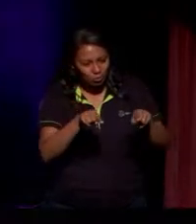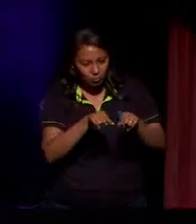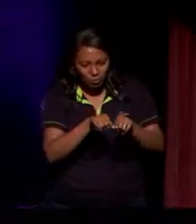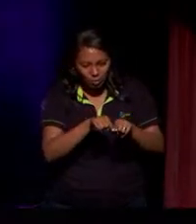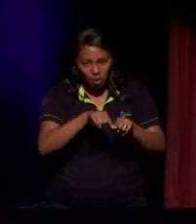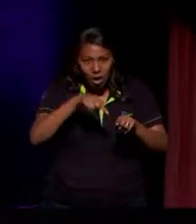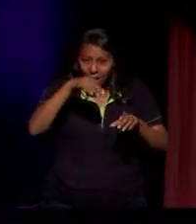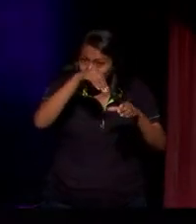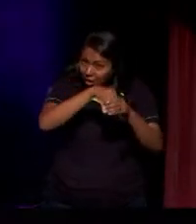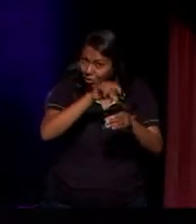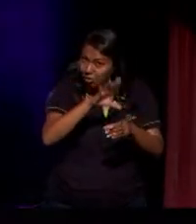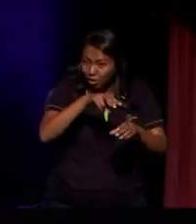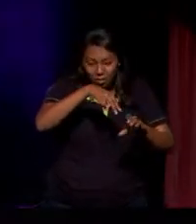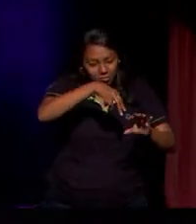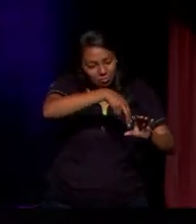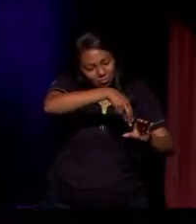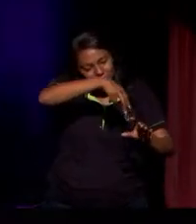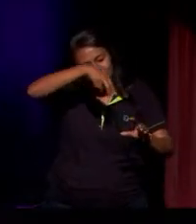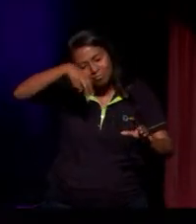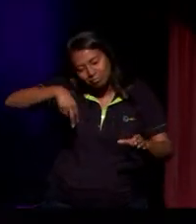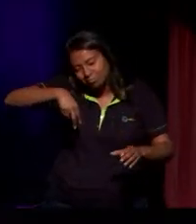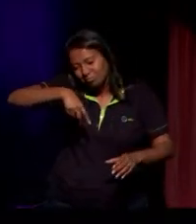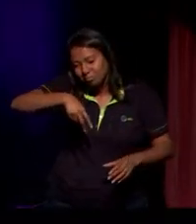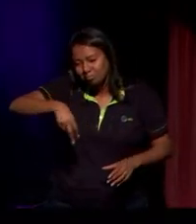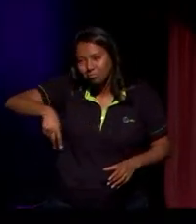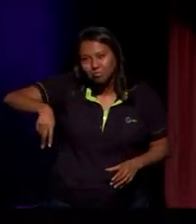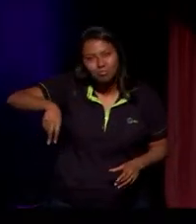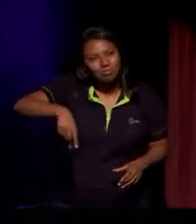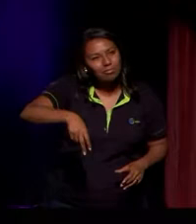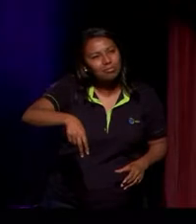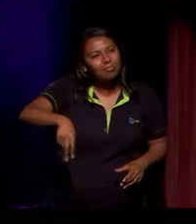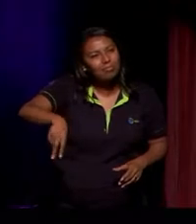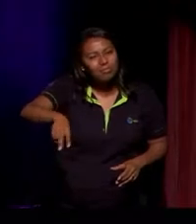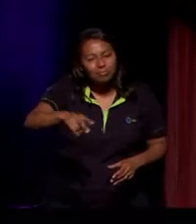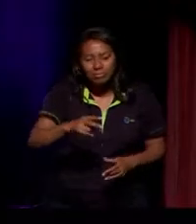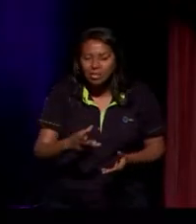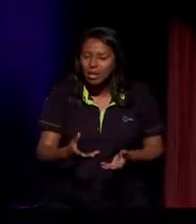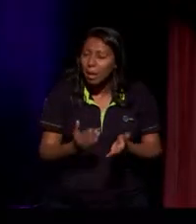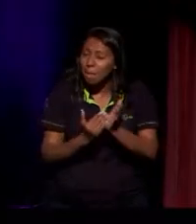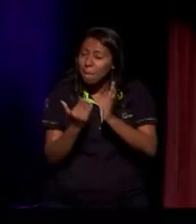as if, in the womb of this time, they were midwives dreams all